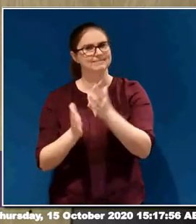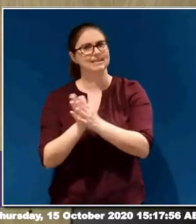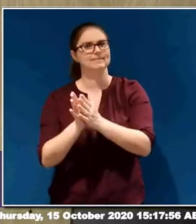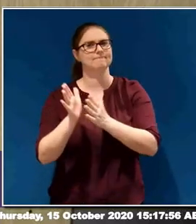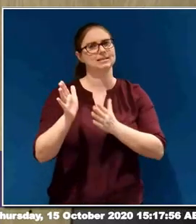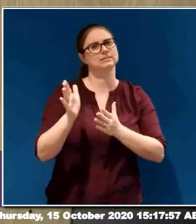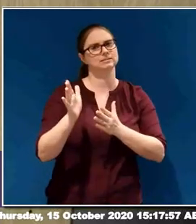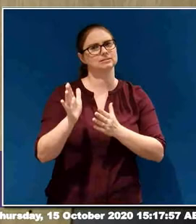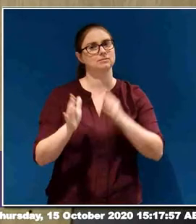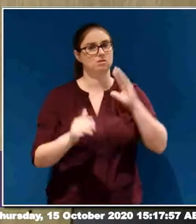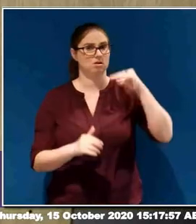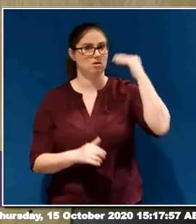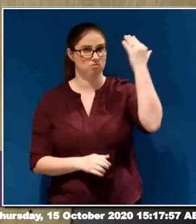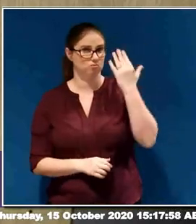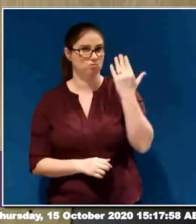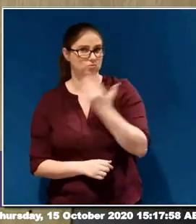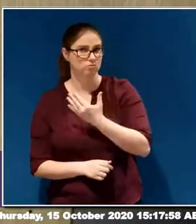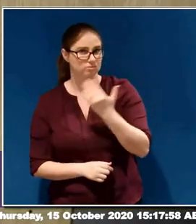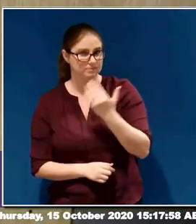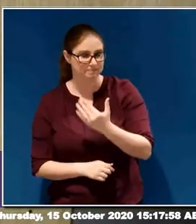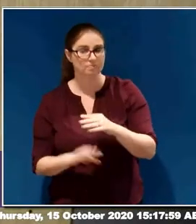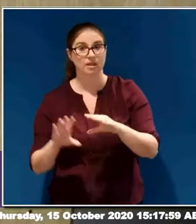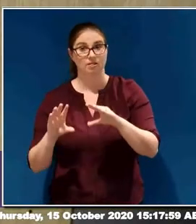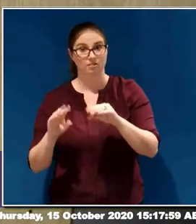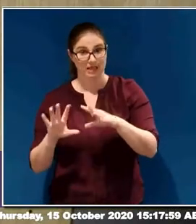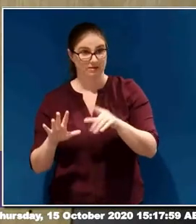principals of those high schools to tell us who was at the, you know, the